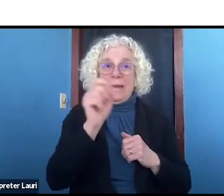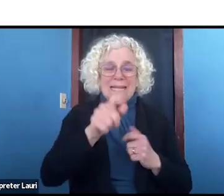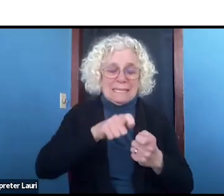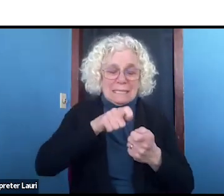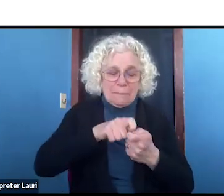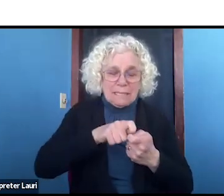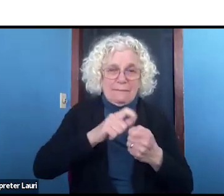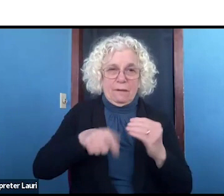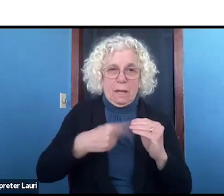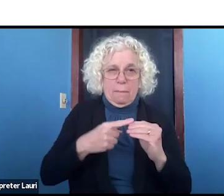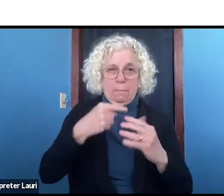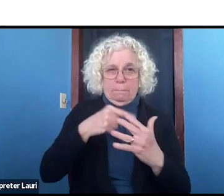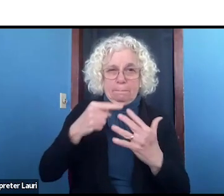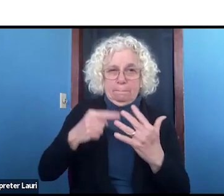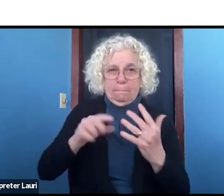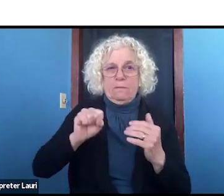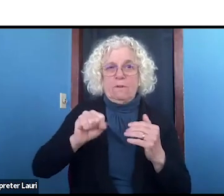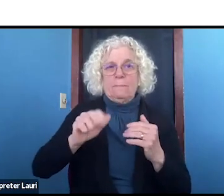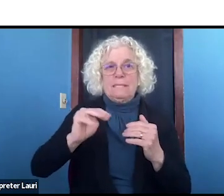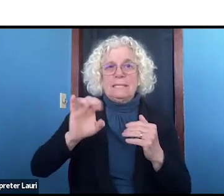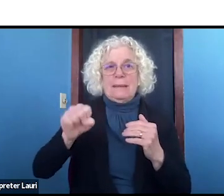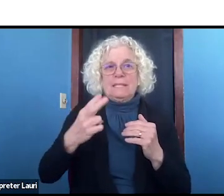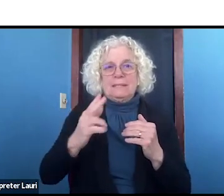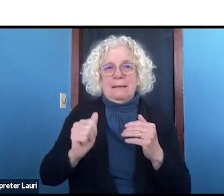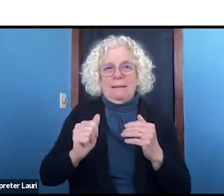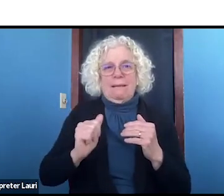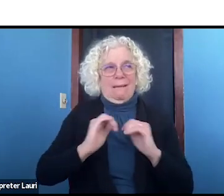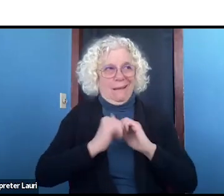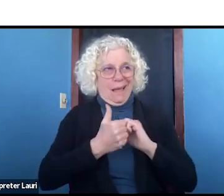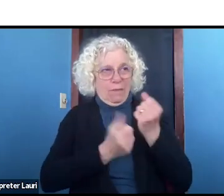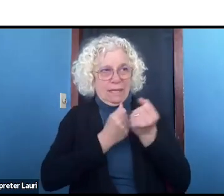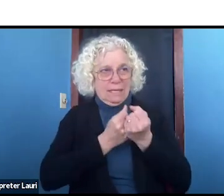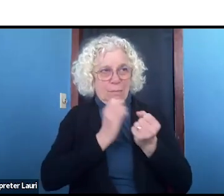questions of SAMHSA and their support of embedding equity in the 988 system.